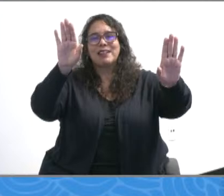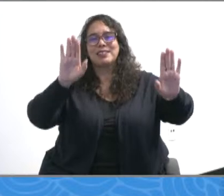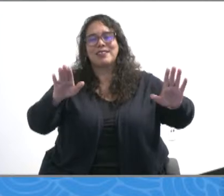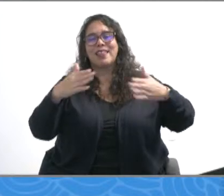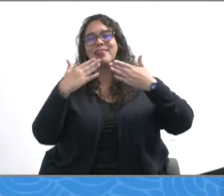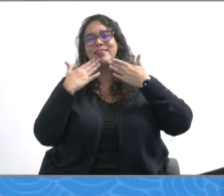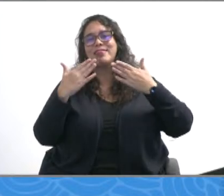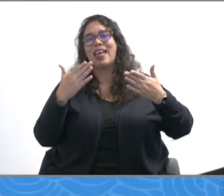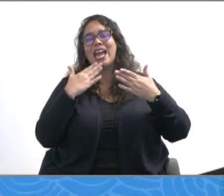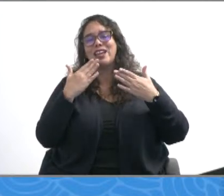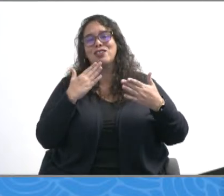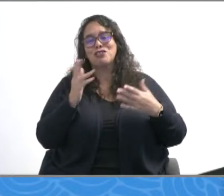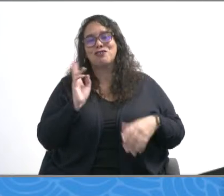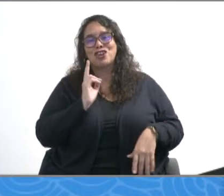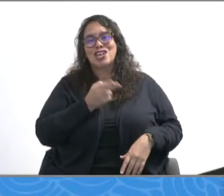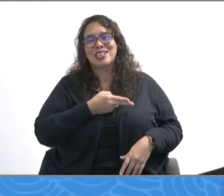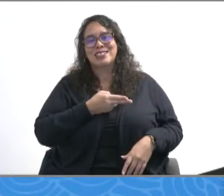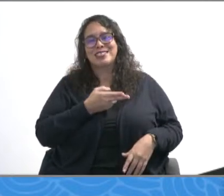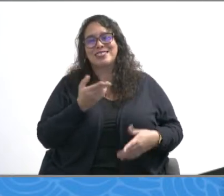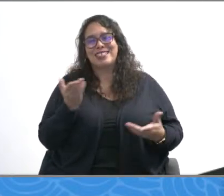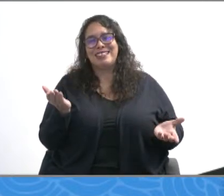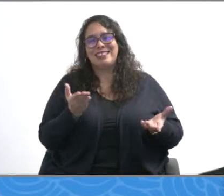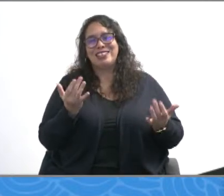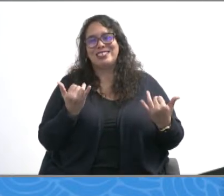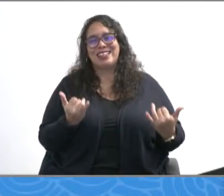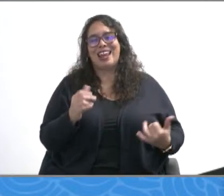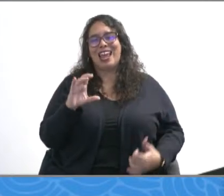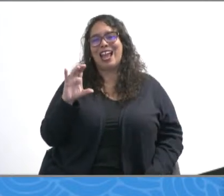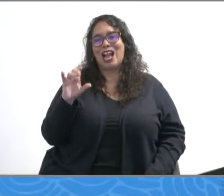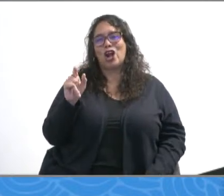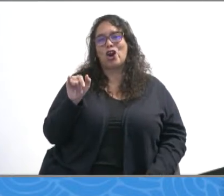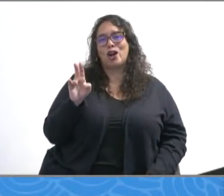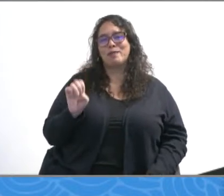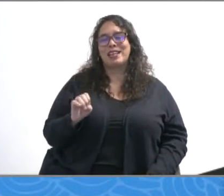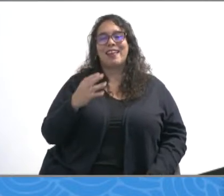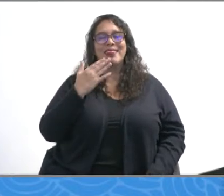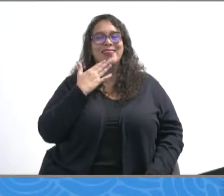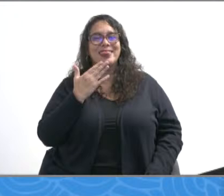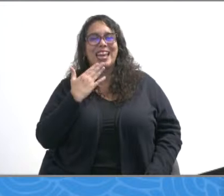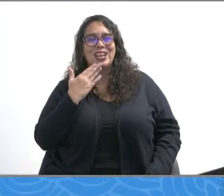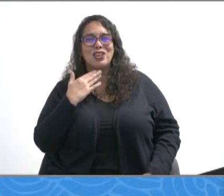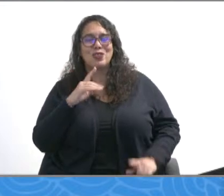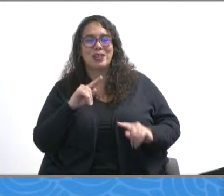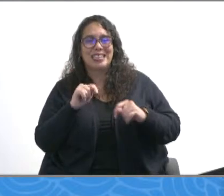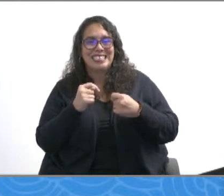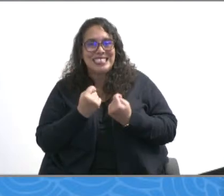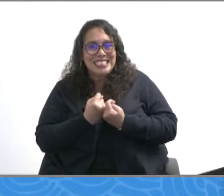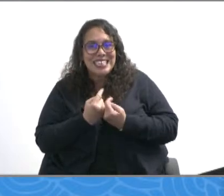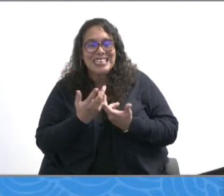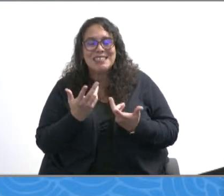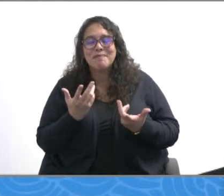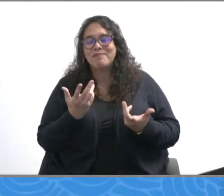I know, in half of the team, we just appreciate the opportunity to share this important work.